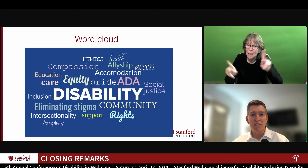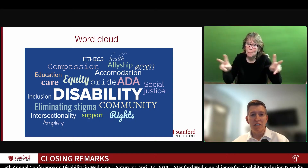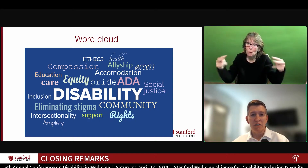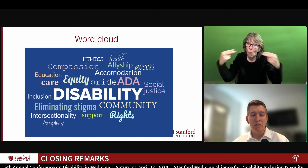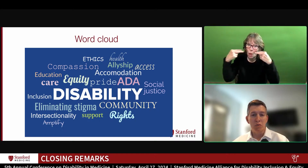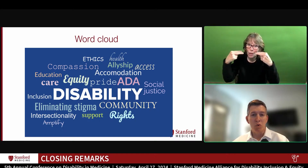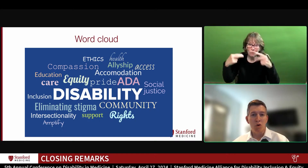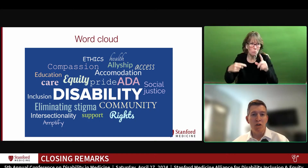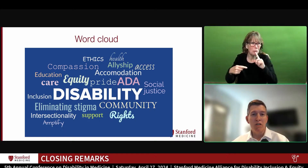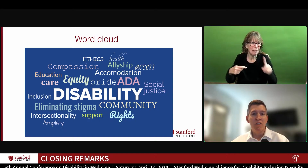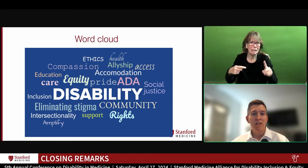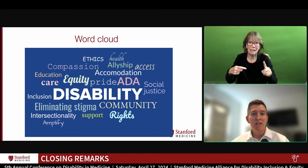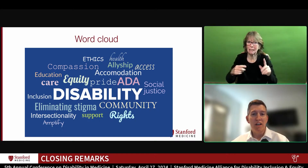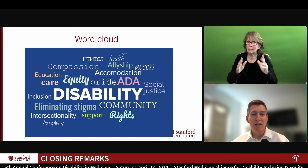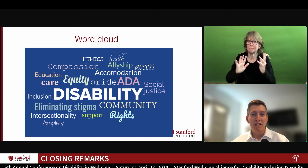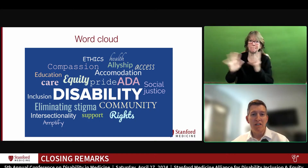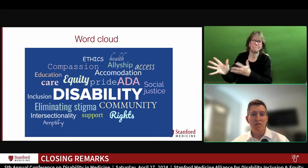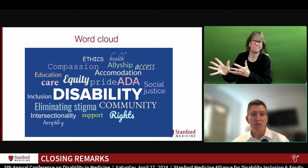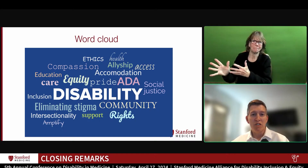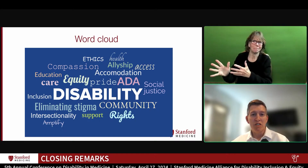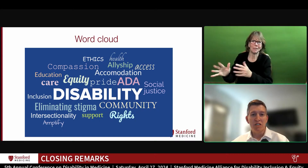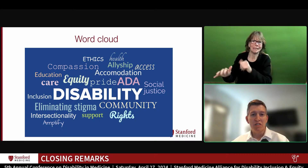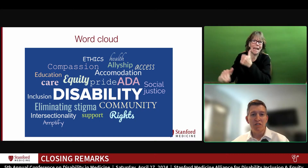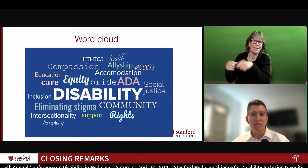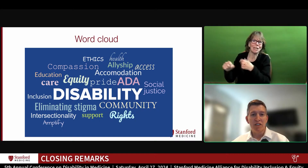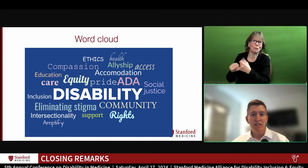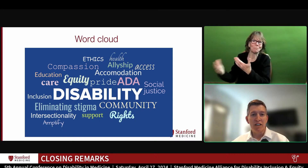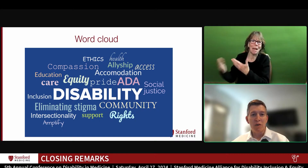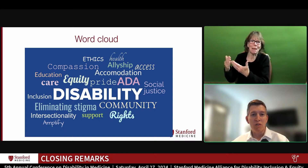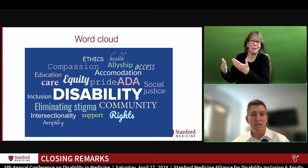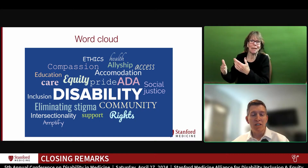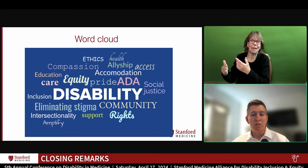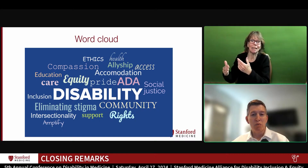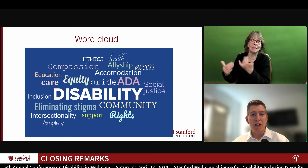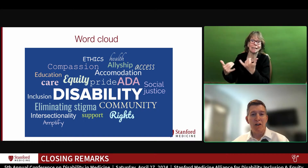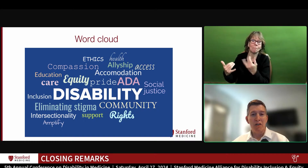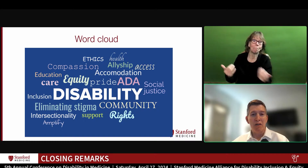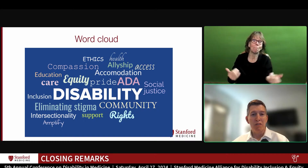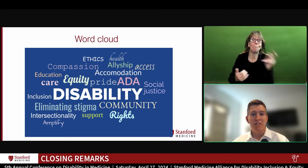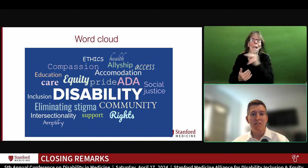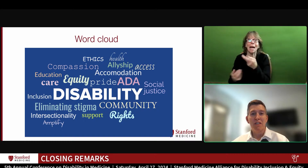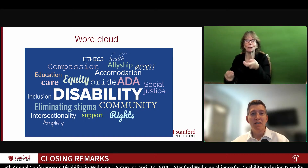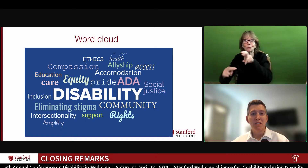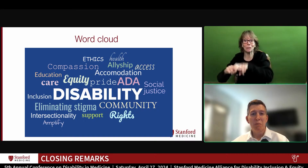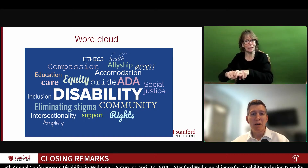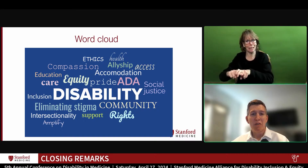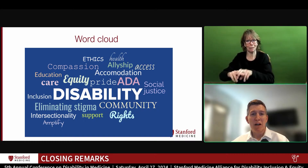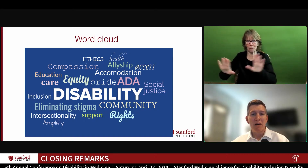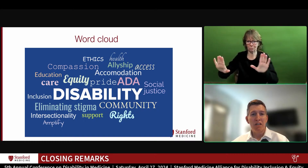ten years or more, and it was such a different feeling. I was proud I was zipping around,